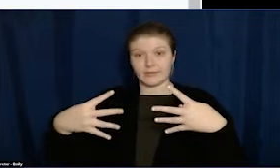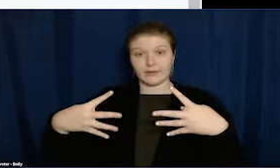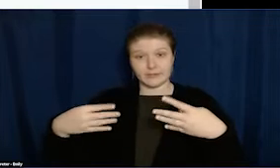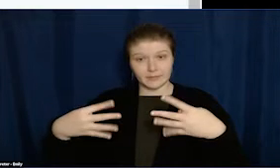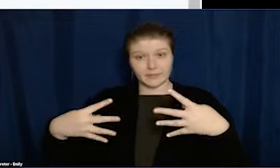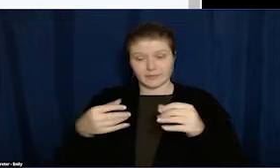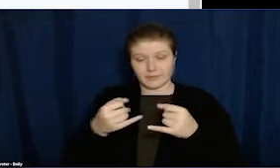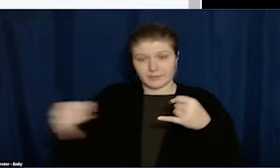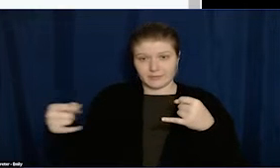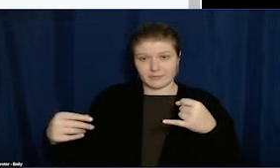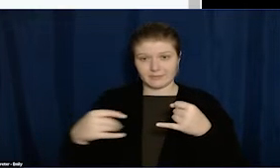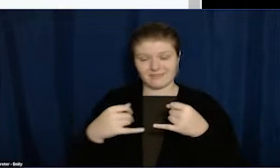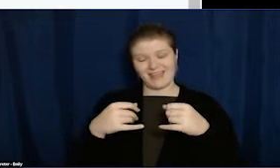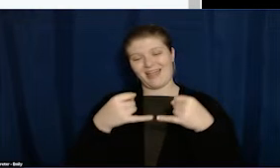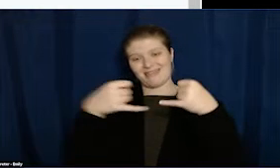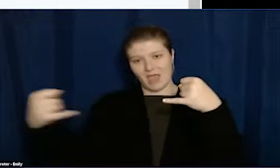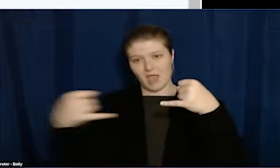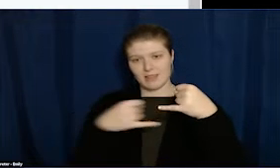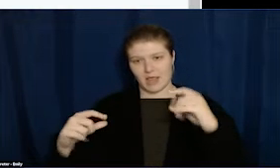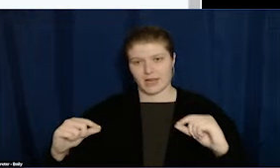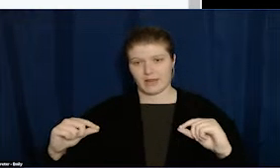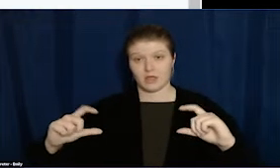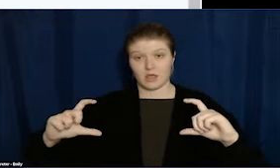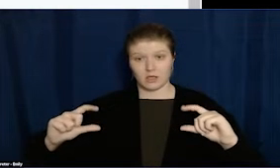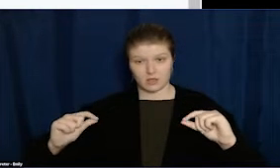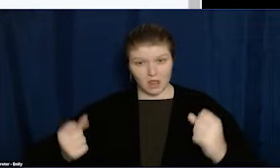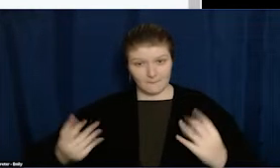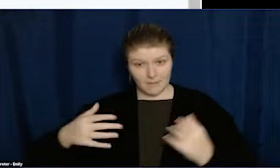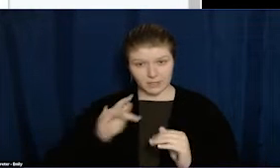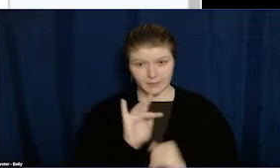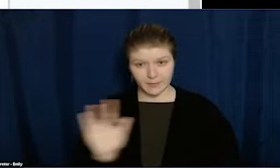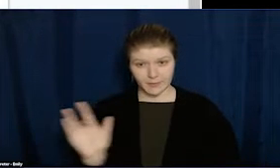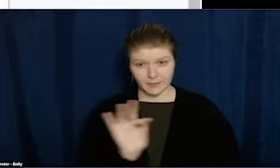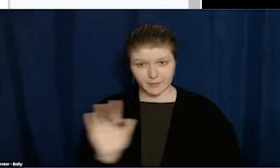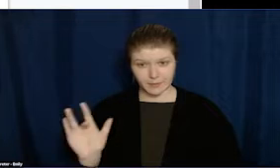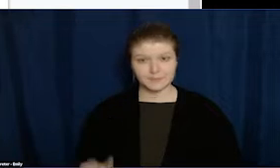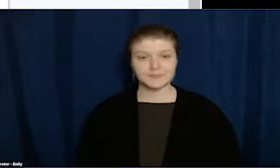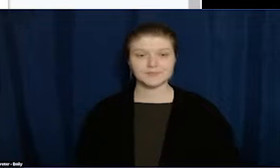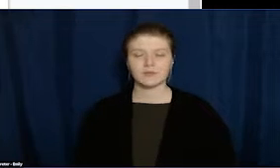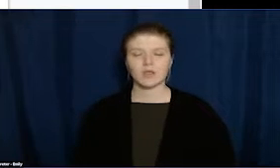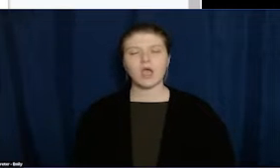But I would say one problem or issue or challenge, however you want to call it, for Arial 10.